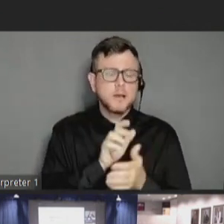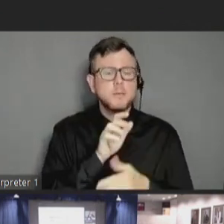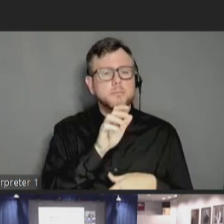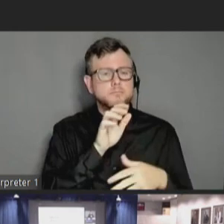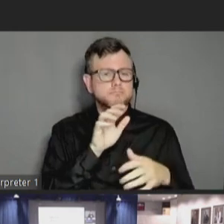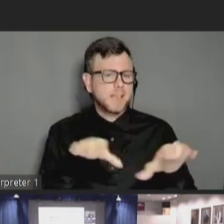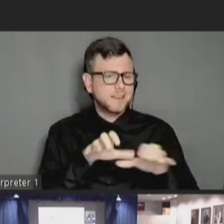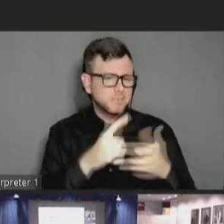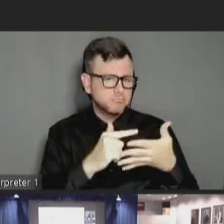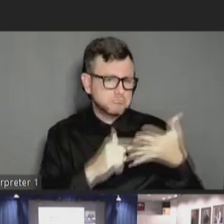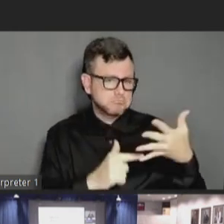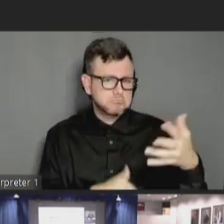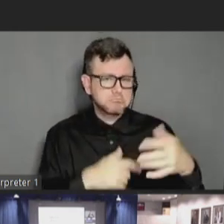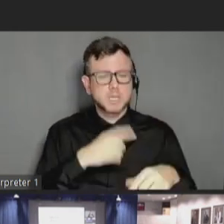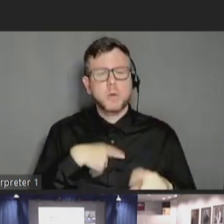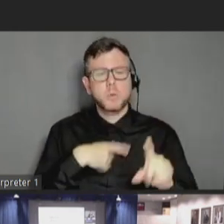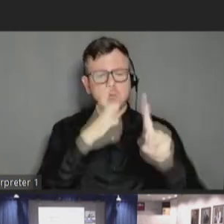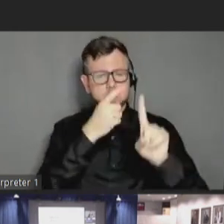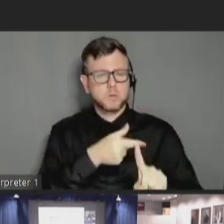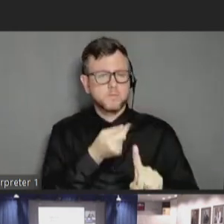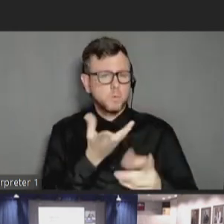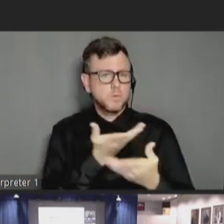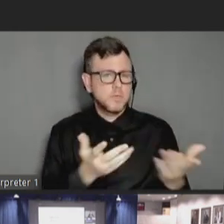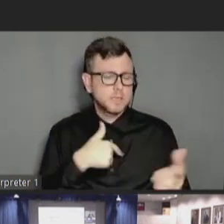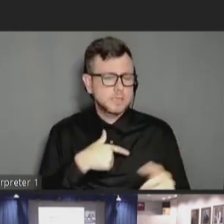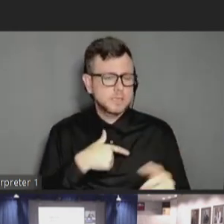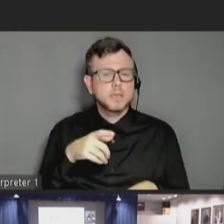been working on. I'd like to highlight a couple of things and then just bring to the attention